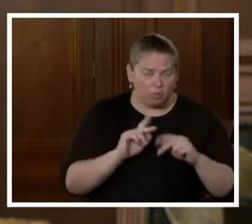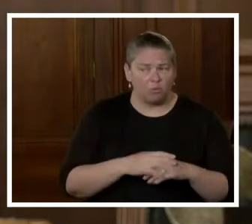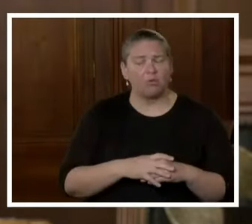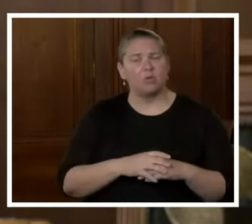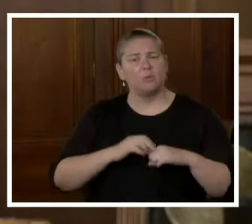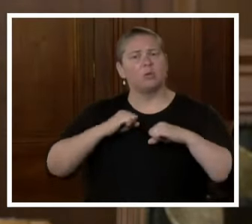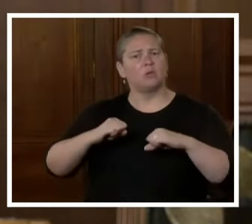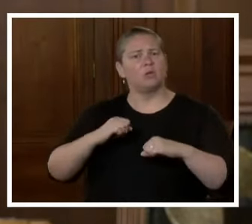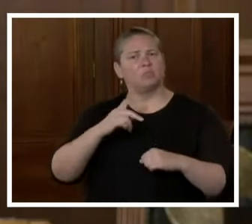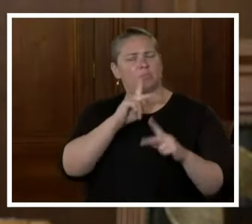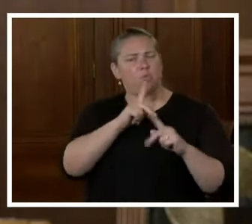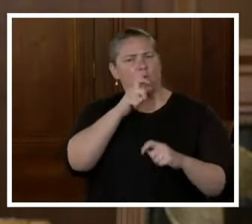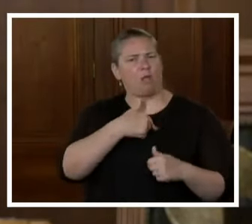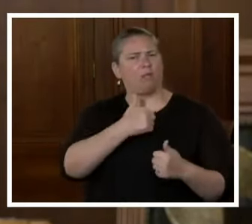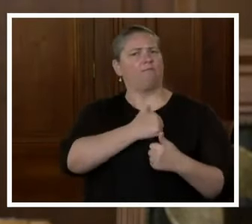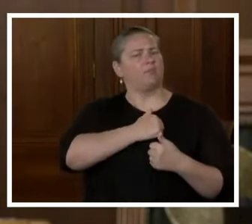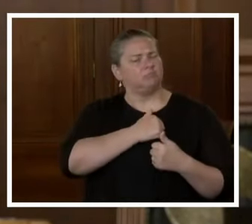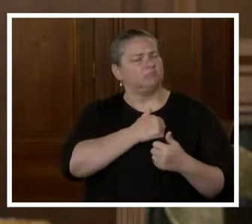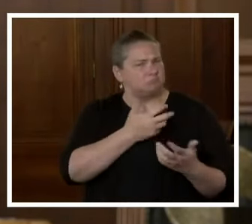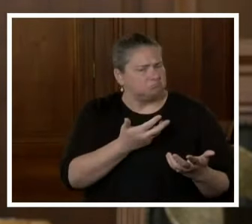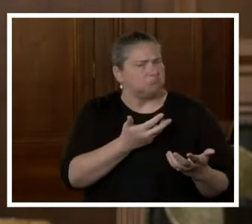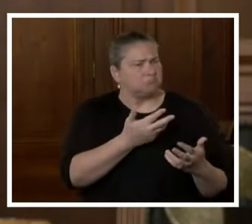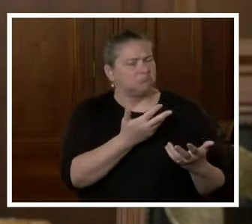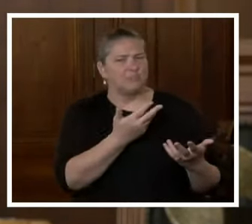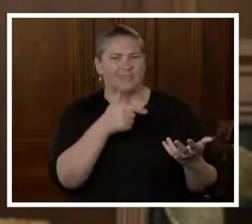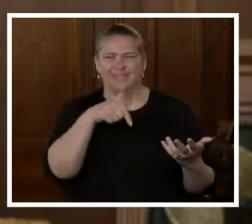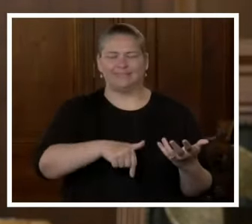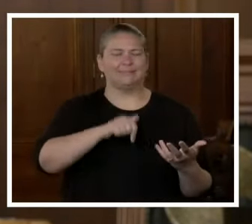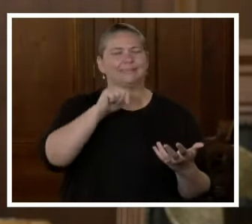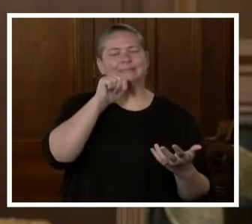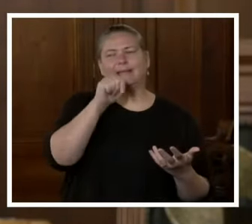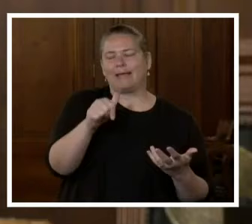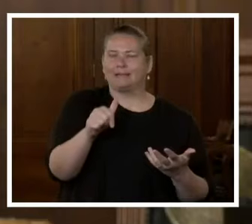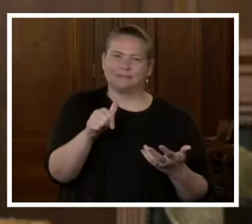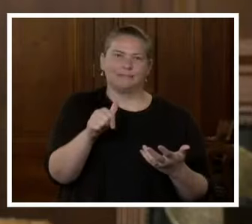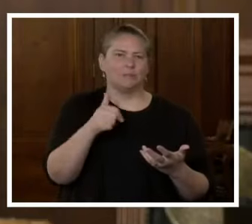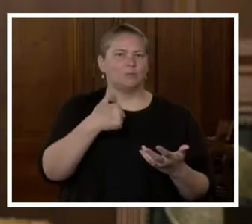VIRUS. WE DO HAVE TO WATCH THIS PRETTY